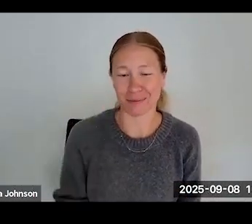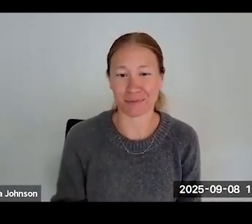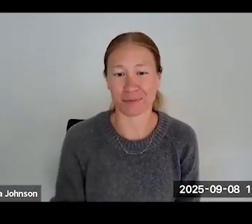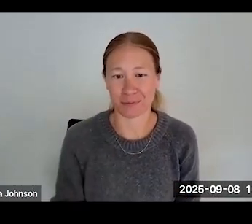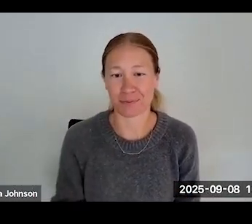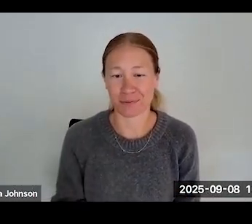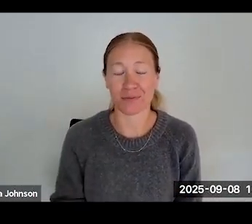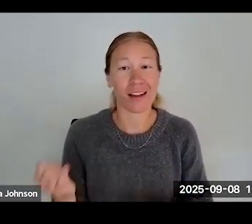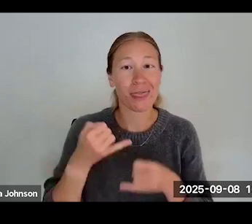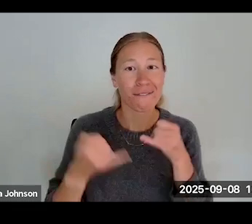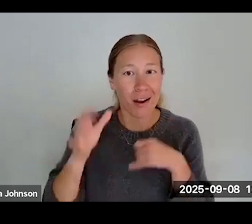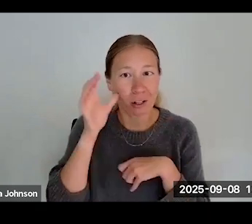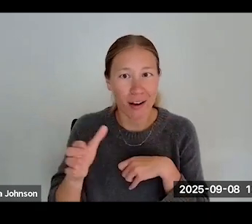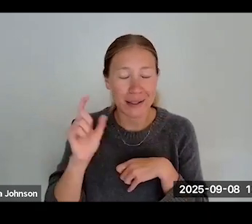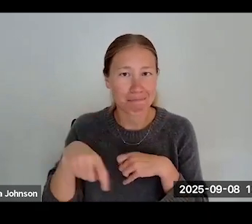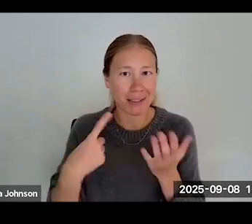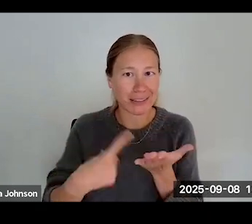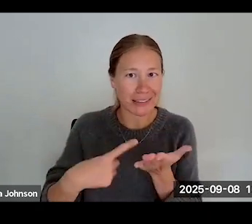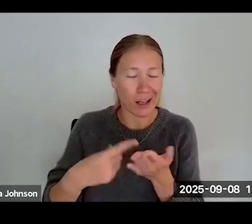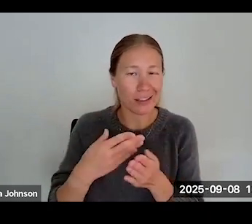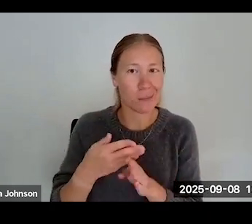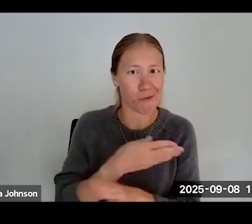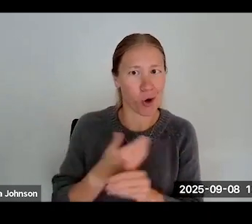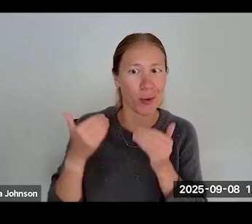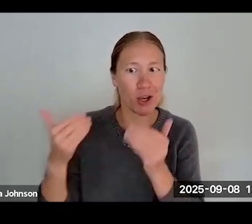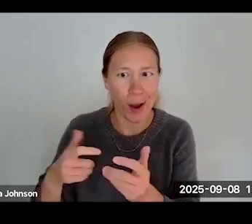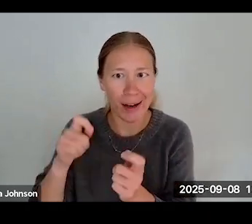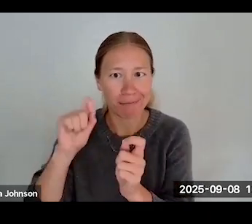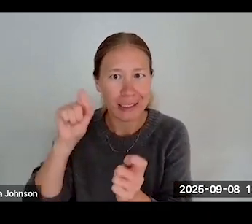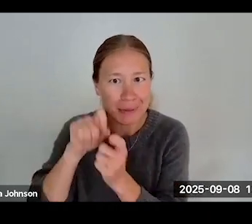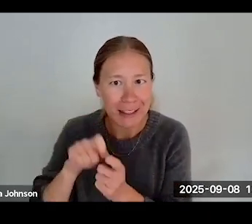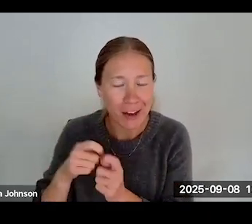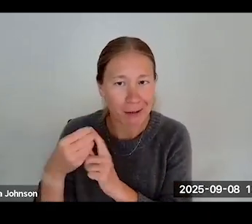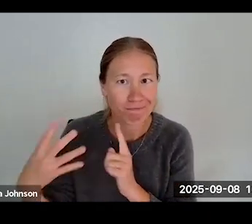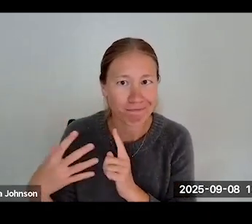So the final concept to discuss before we move into specifics about how Title II applies to you